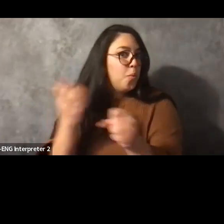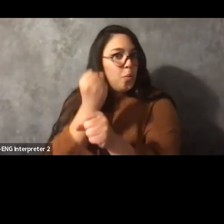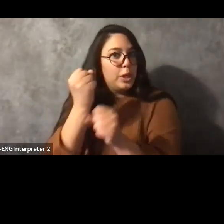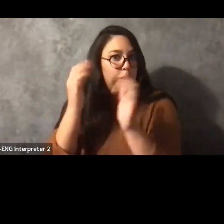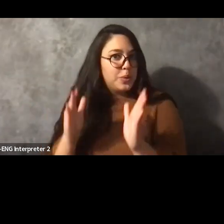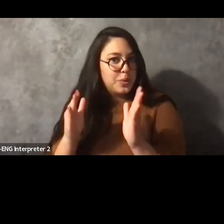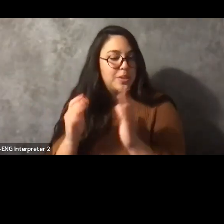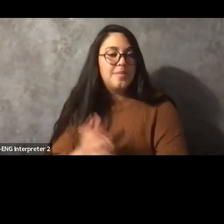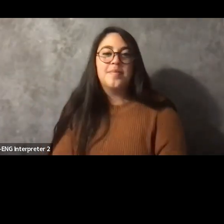Here we go.